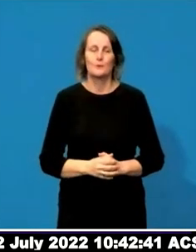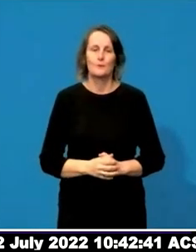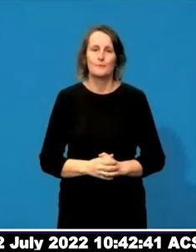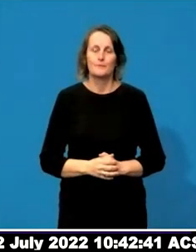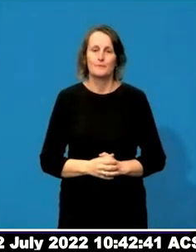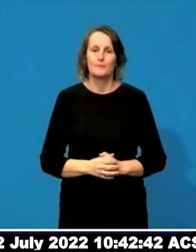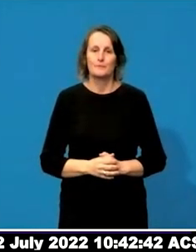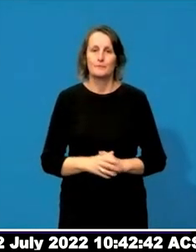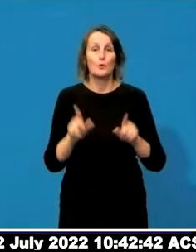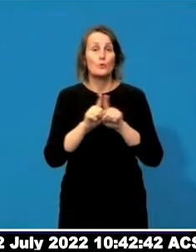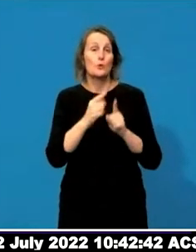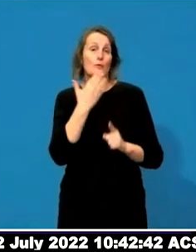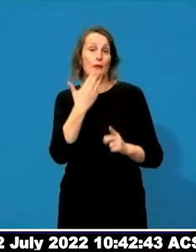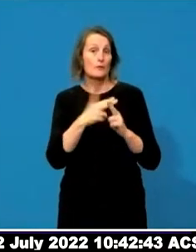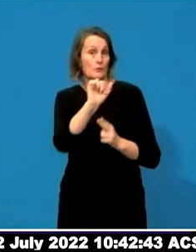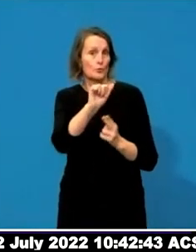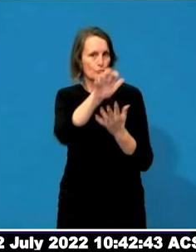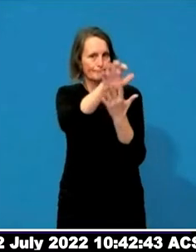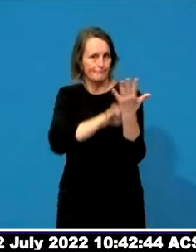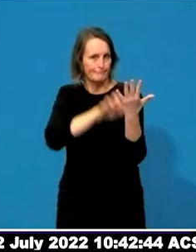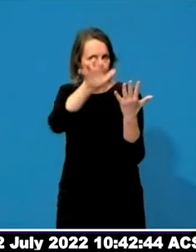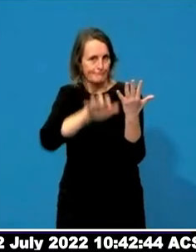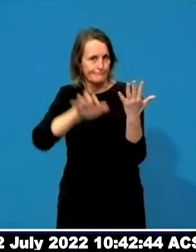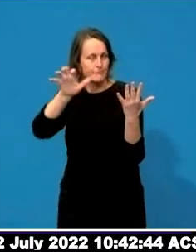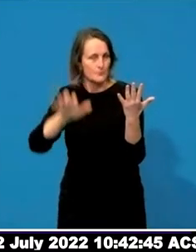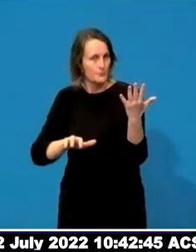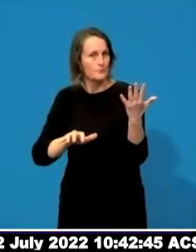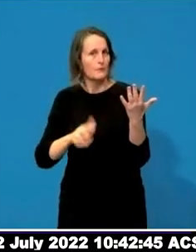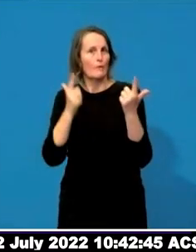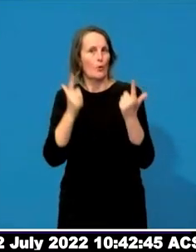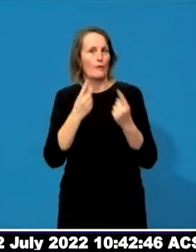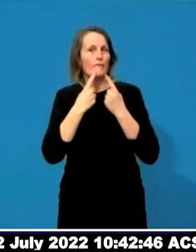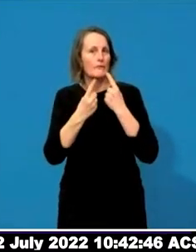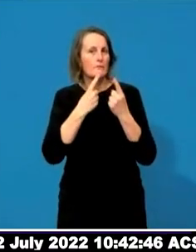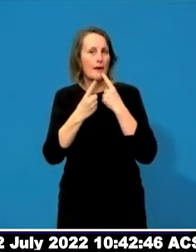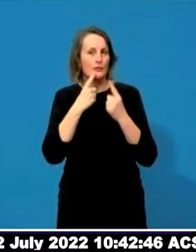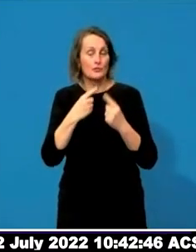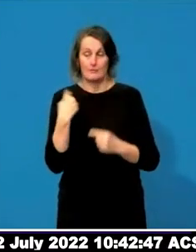for the very detailed statement that you have provided, which each of us has, of course, read very carefully.